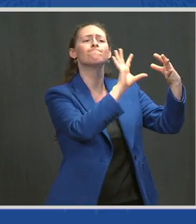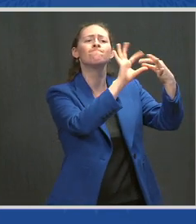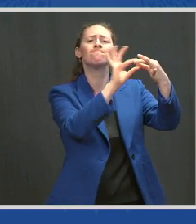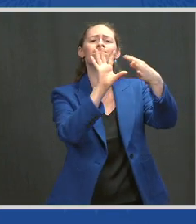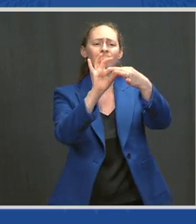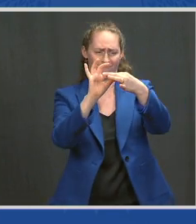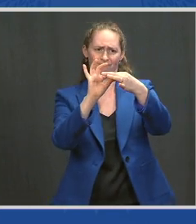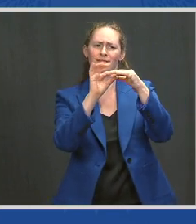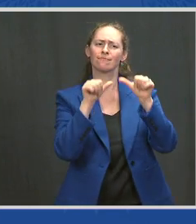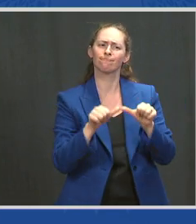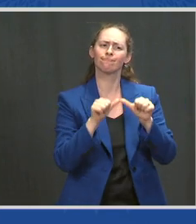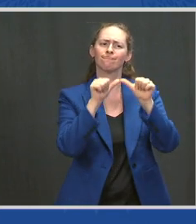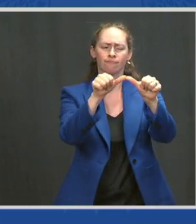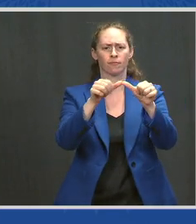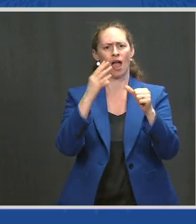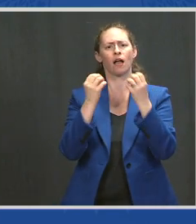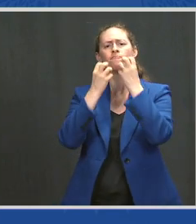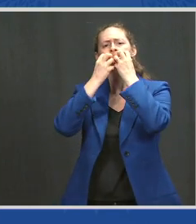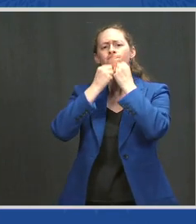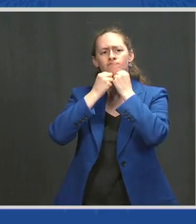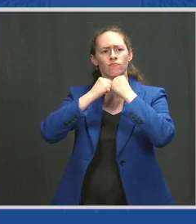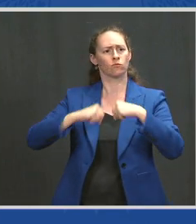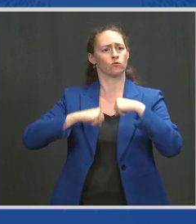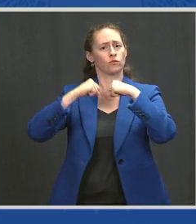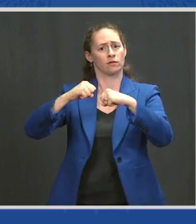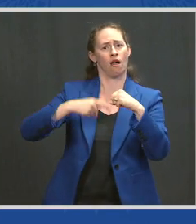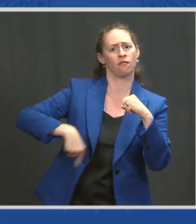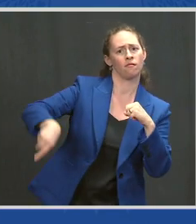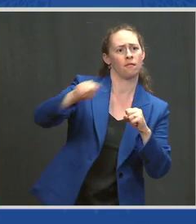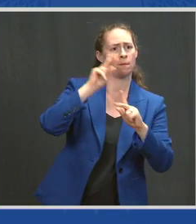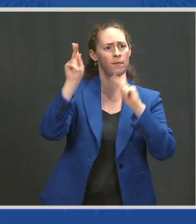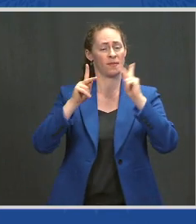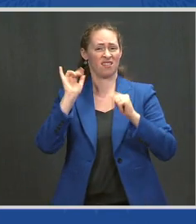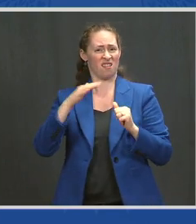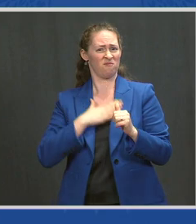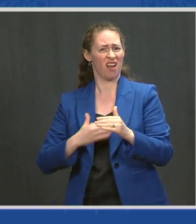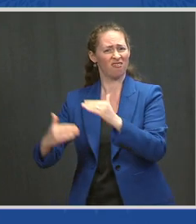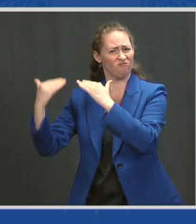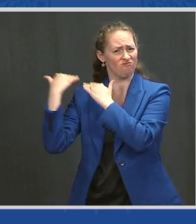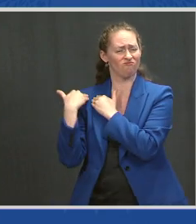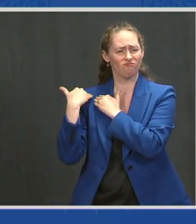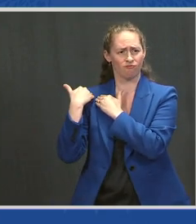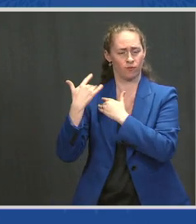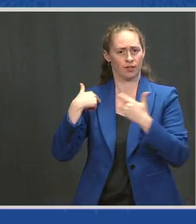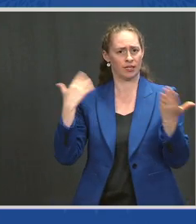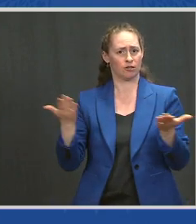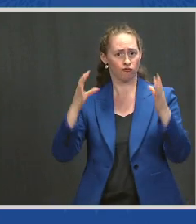That's my responsibility as President. I also told him that no President of the United States